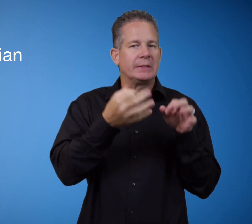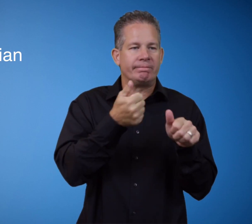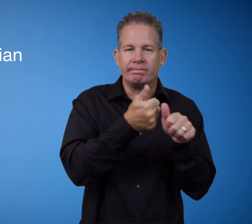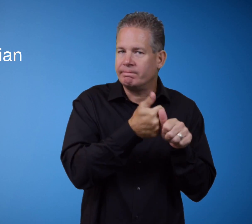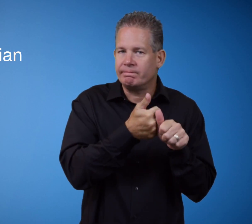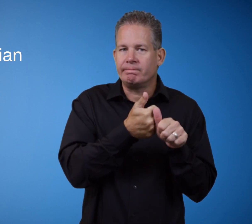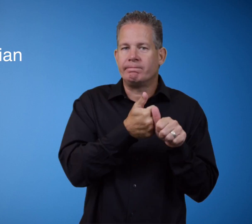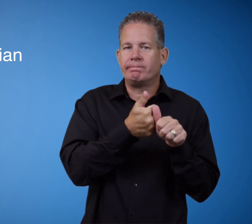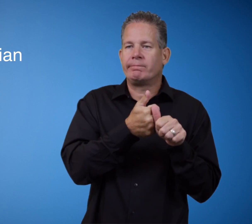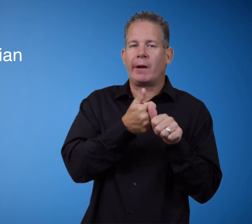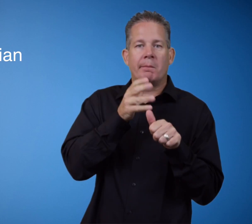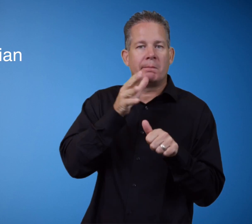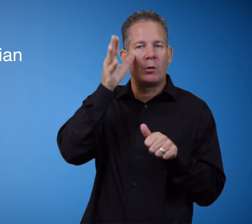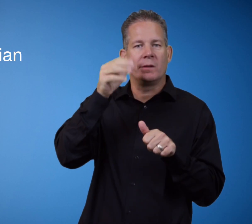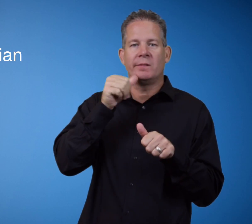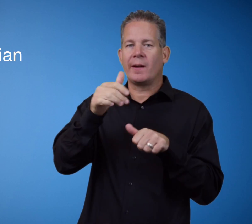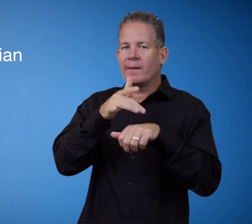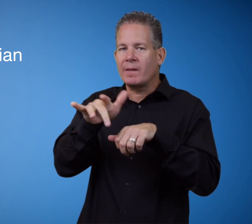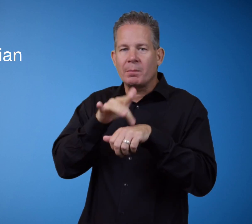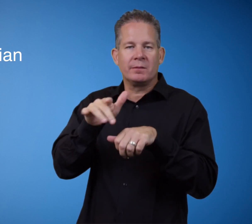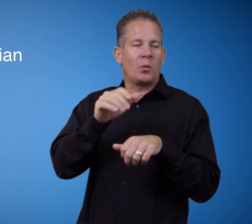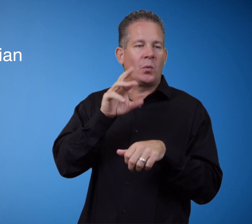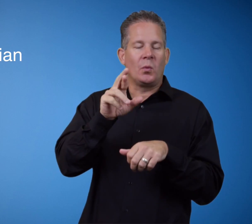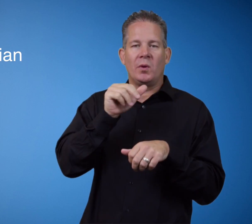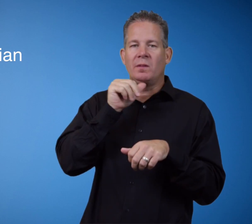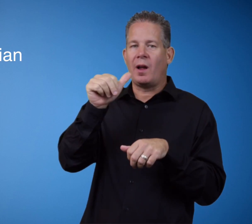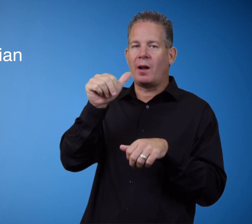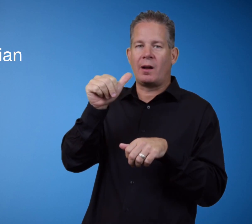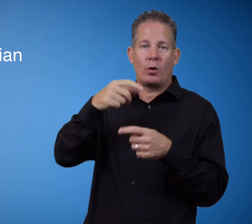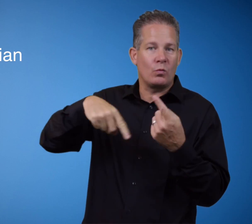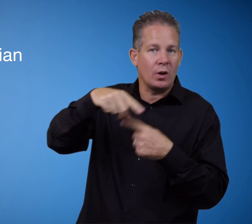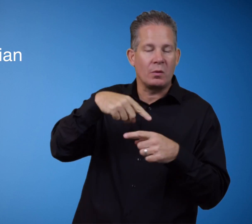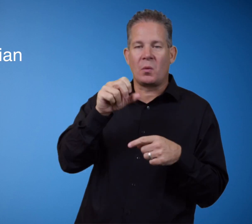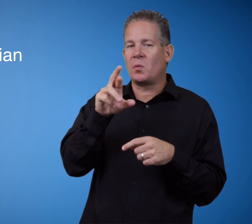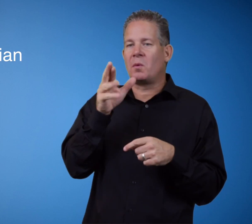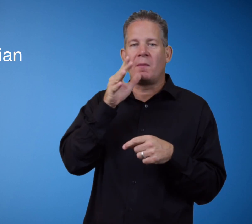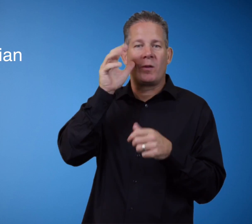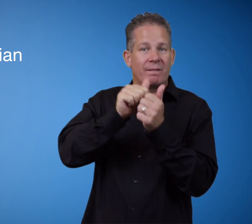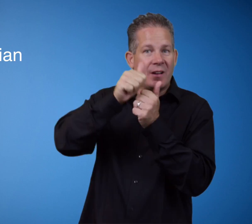to make decisions for themselves. Whether the parents are not available or the parents are not around